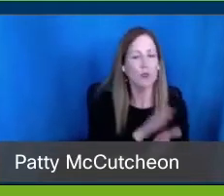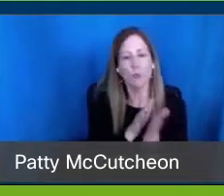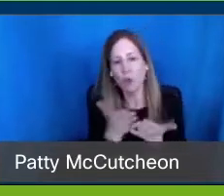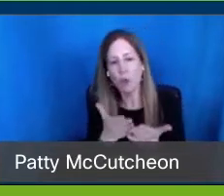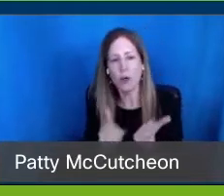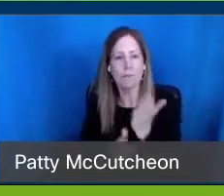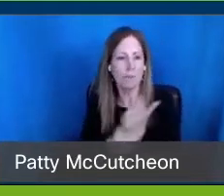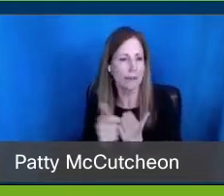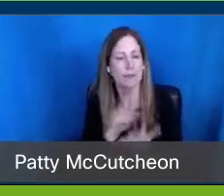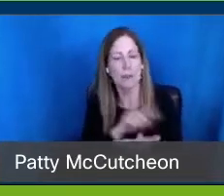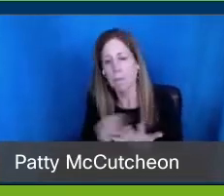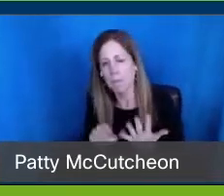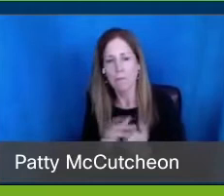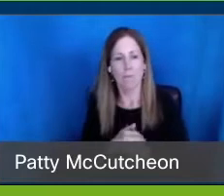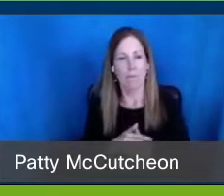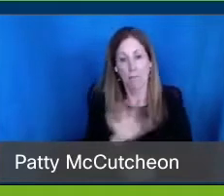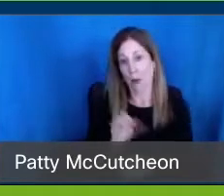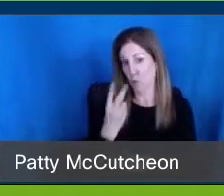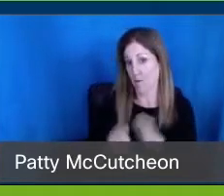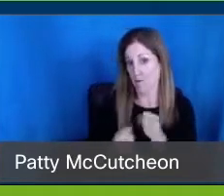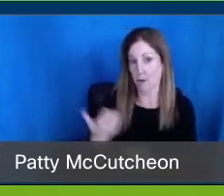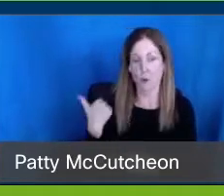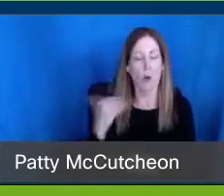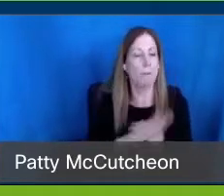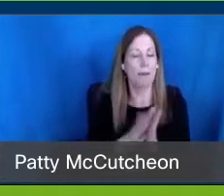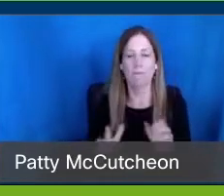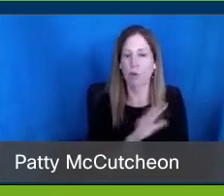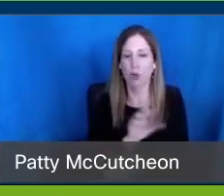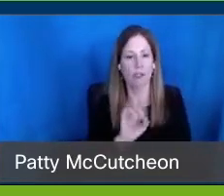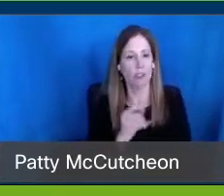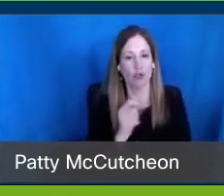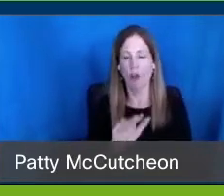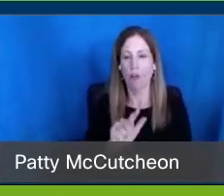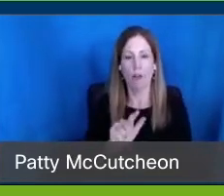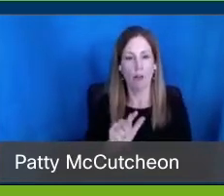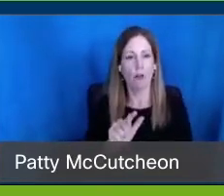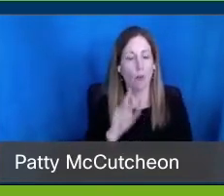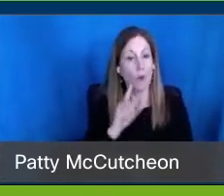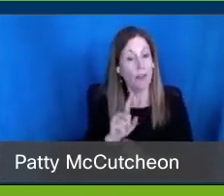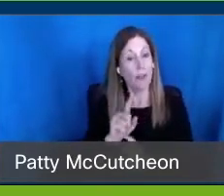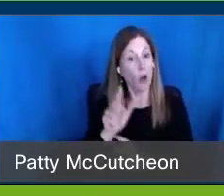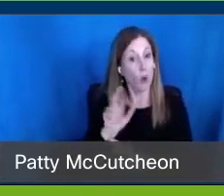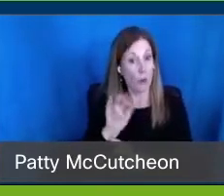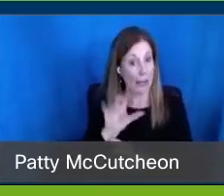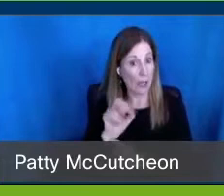About a dozen years ago, we went all-digital with our radio signal and our receivers. But, you know, we now live in this mobile world,